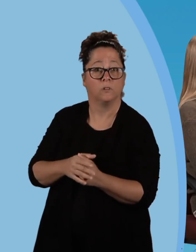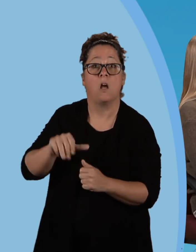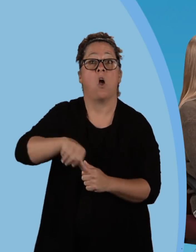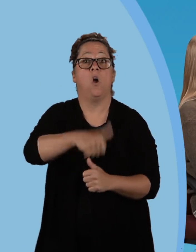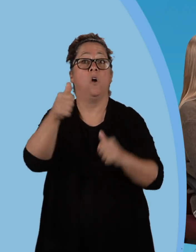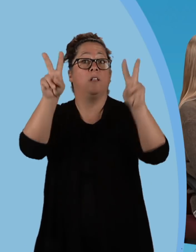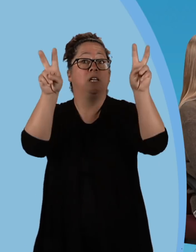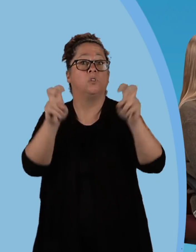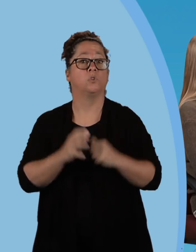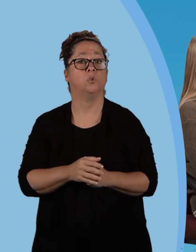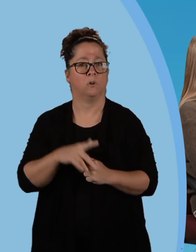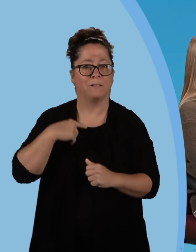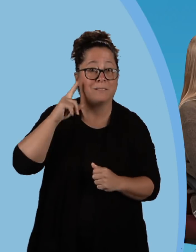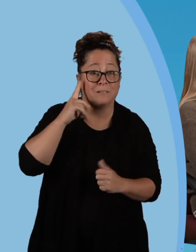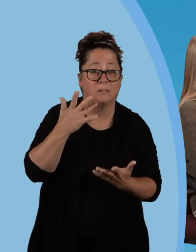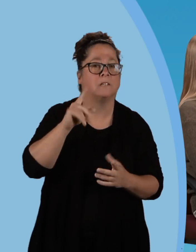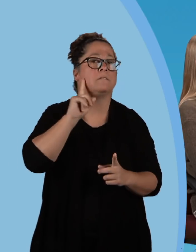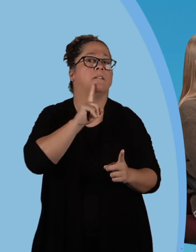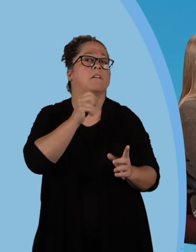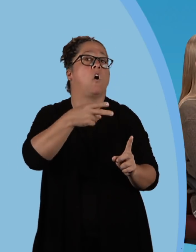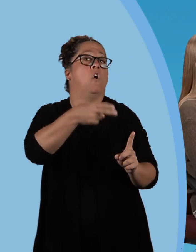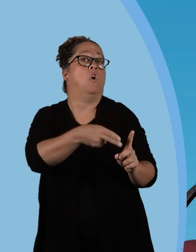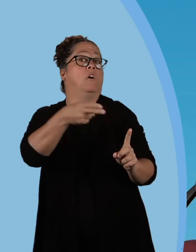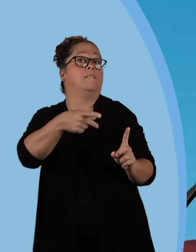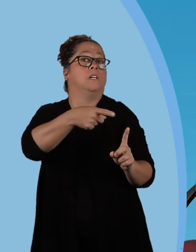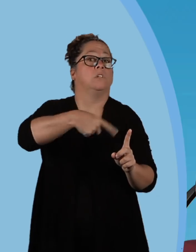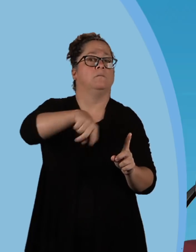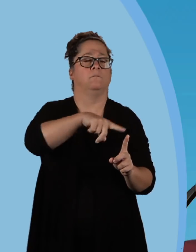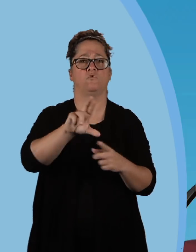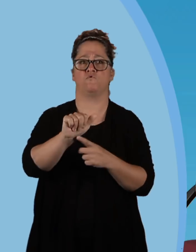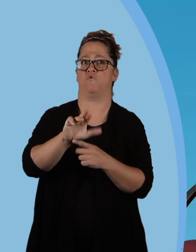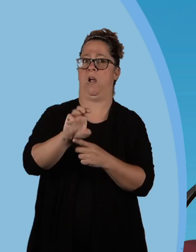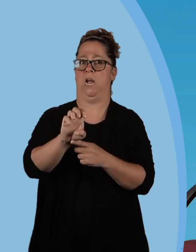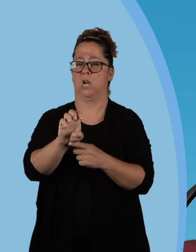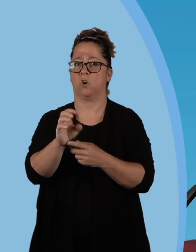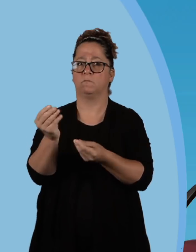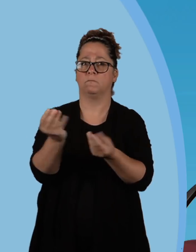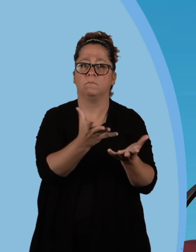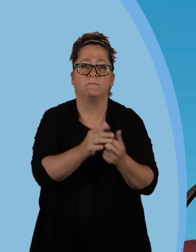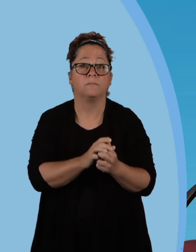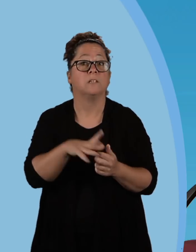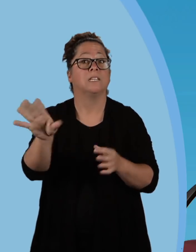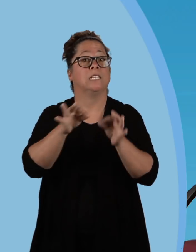really have a right to be there. Another issue that I think deaf and hard of hearing